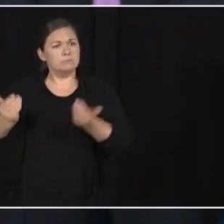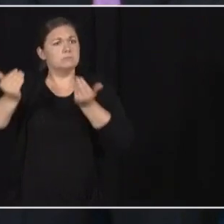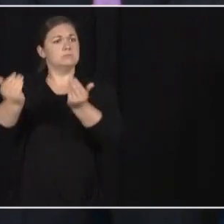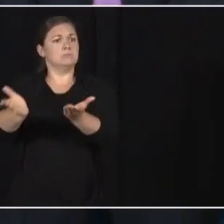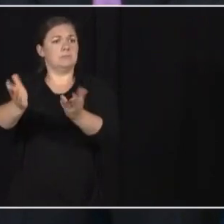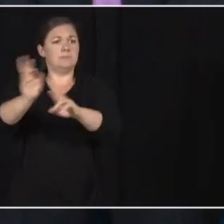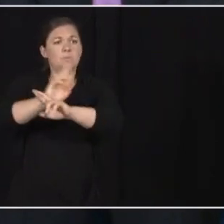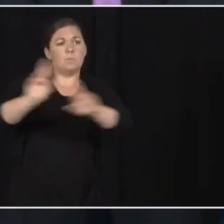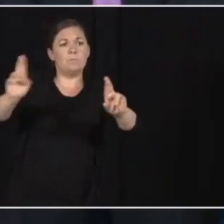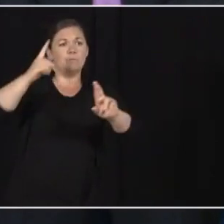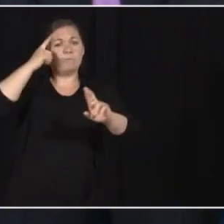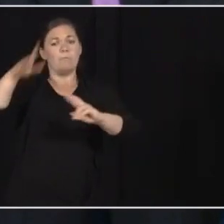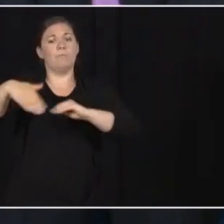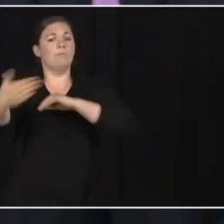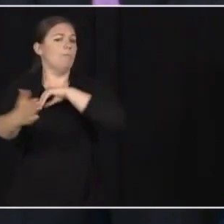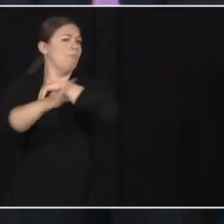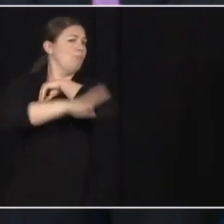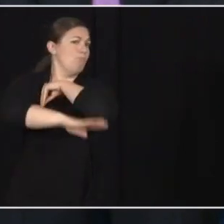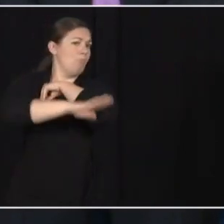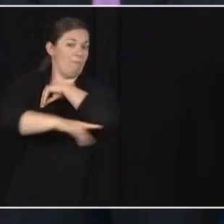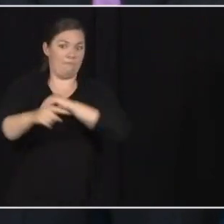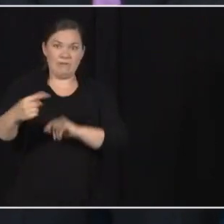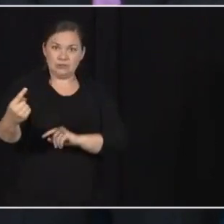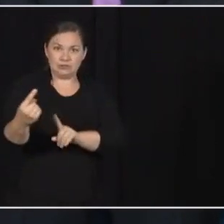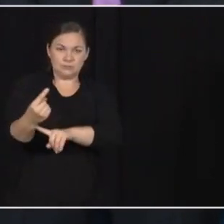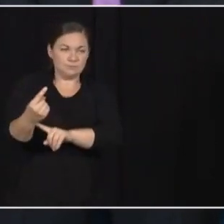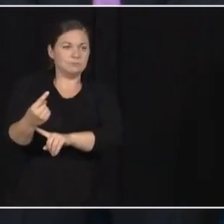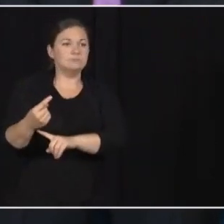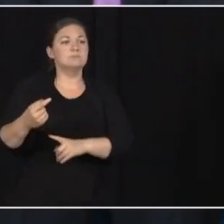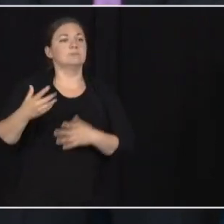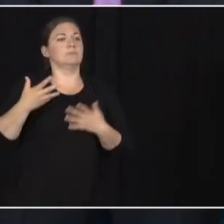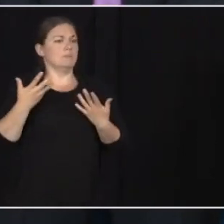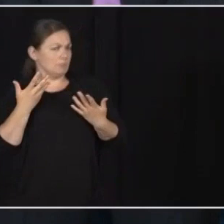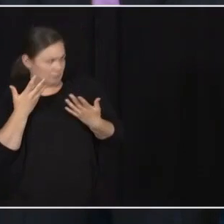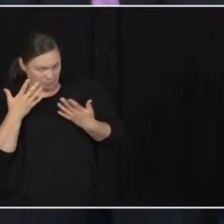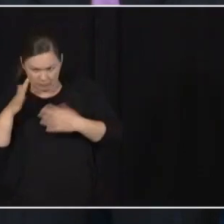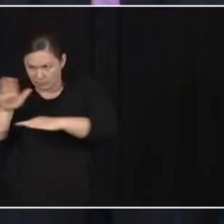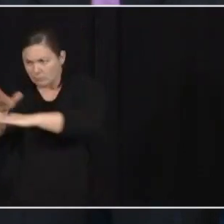for that September 1 date bringing in those professional development